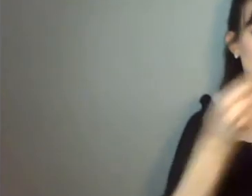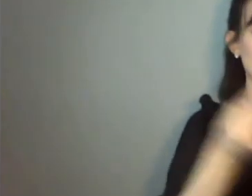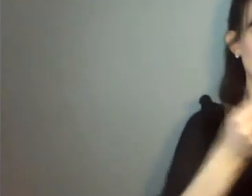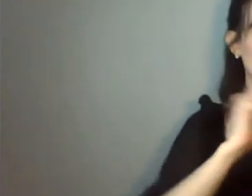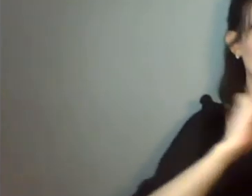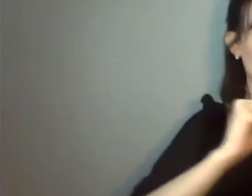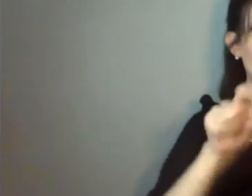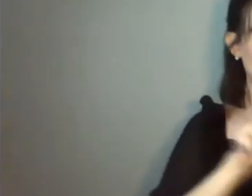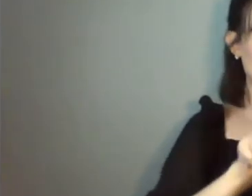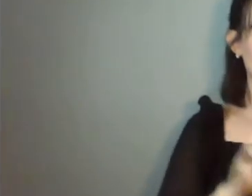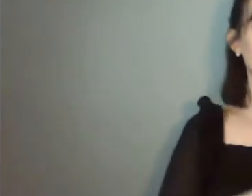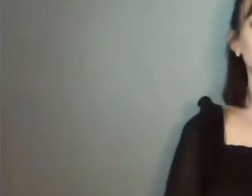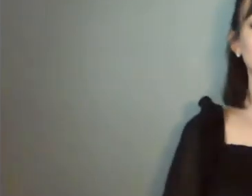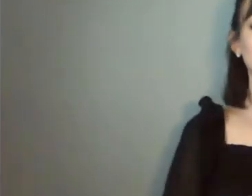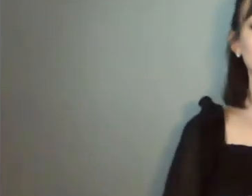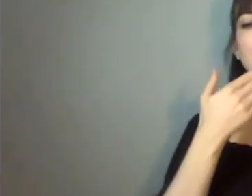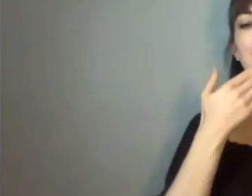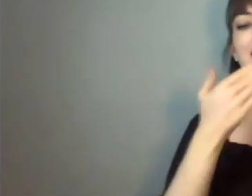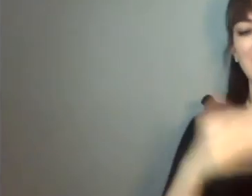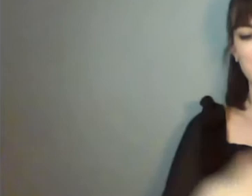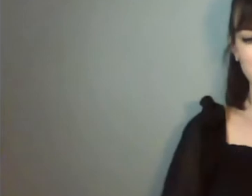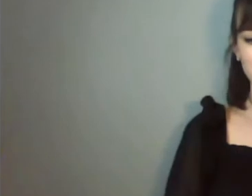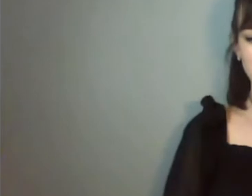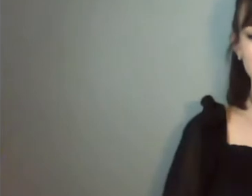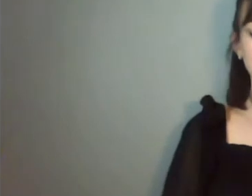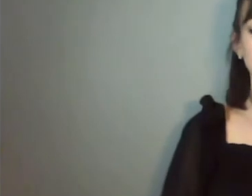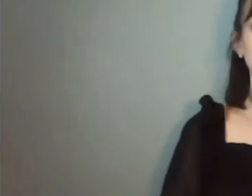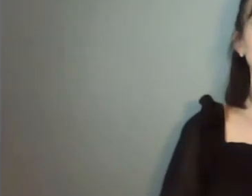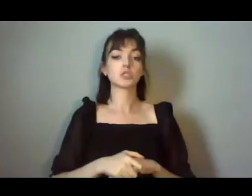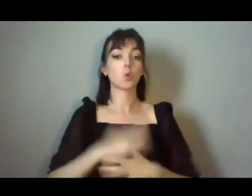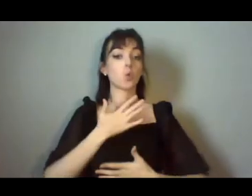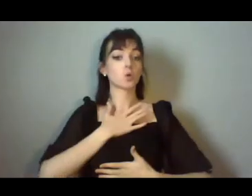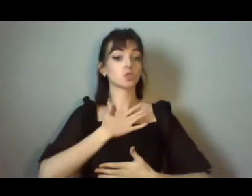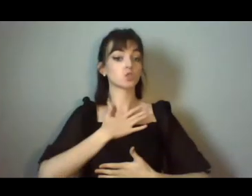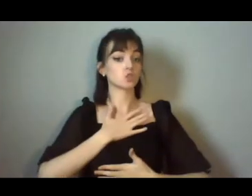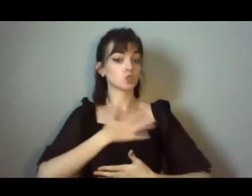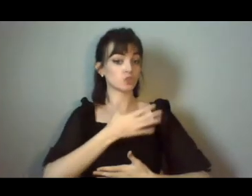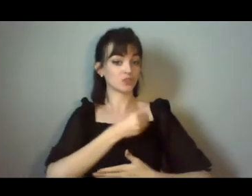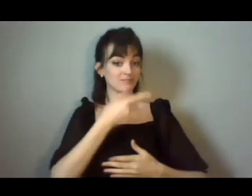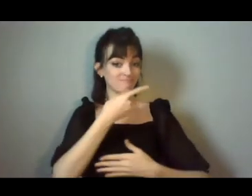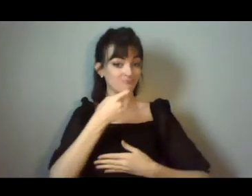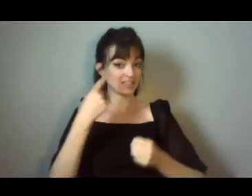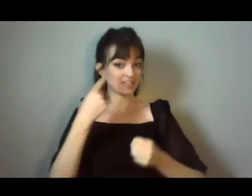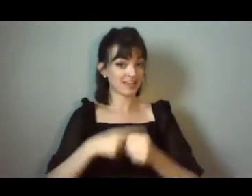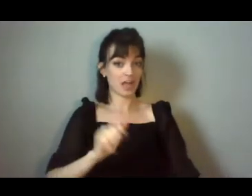: Thank you. And just to re emphasise the point you made about the functional approach with